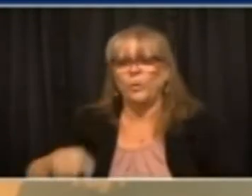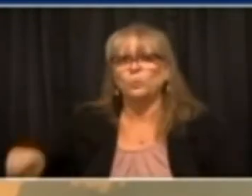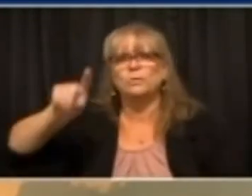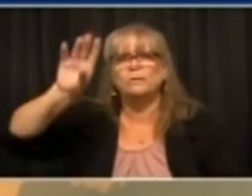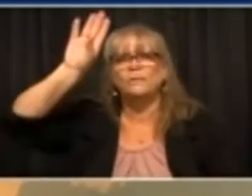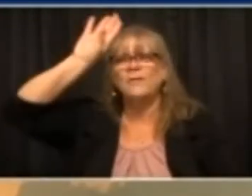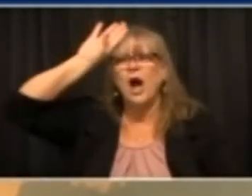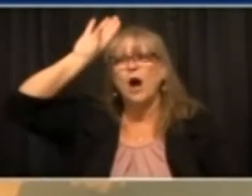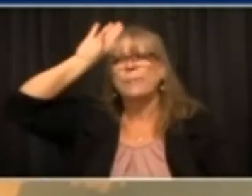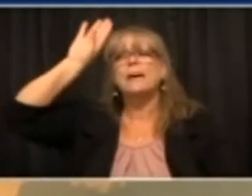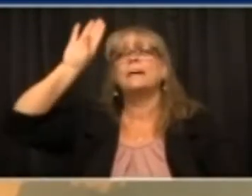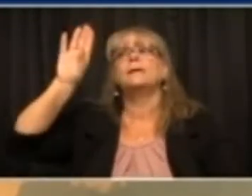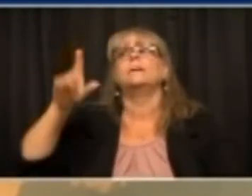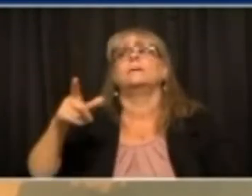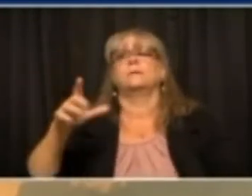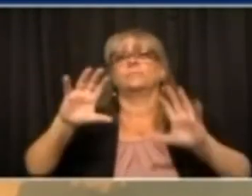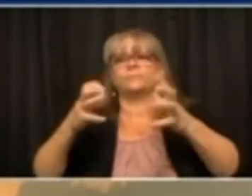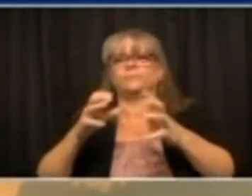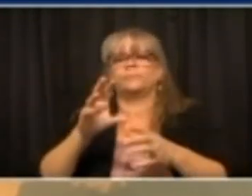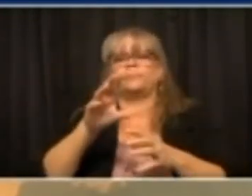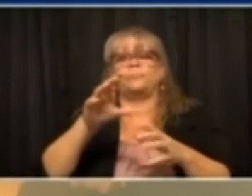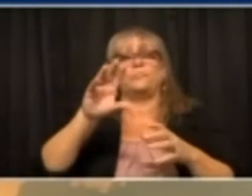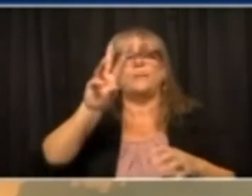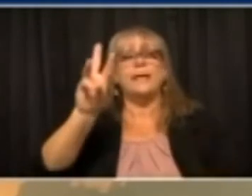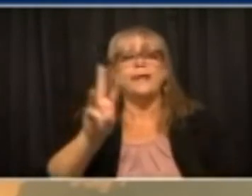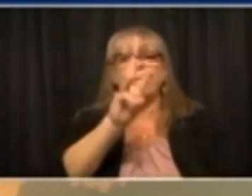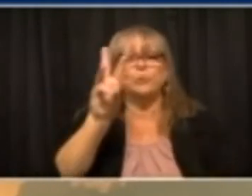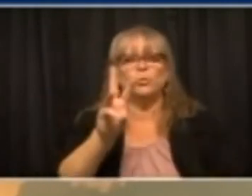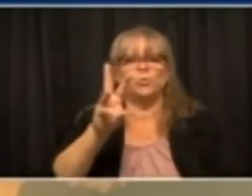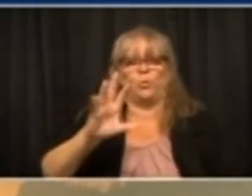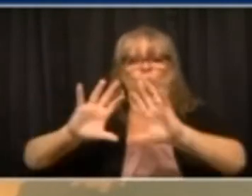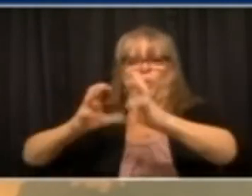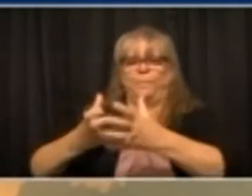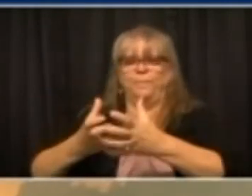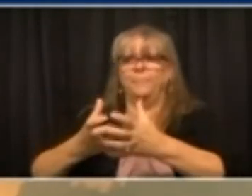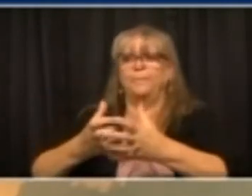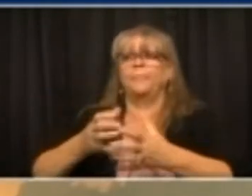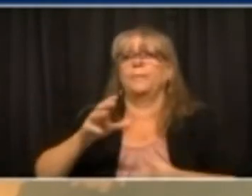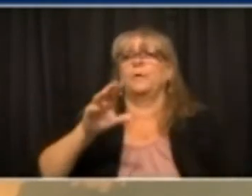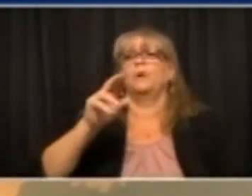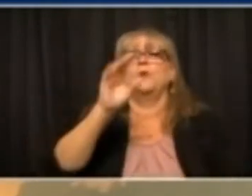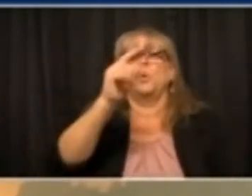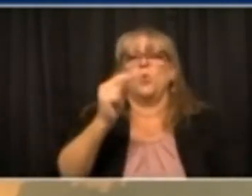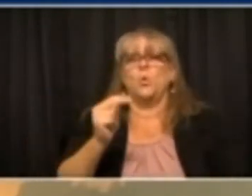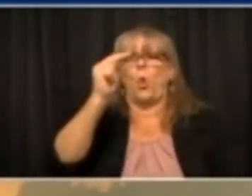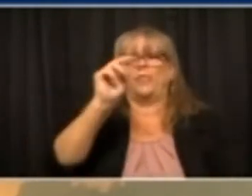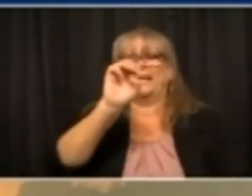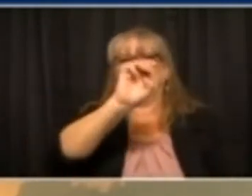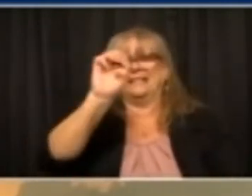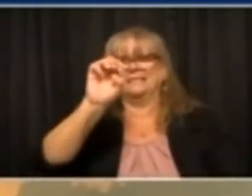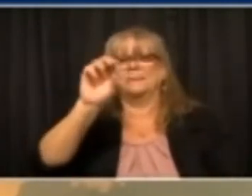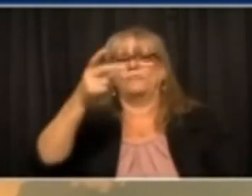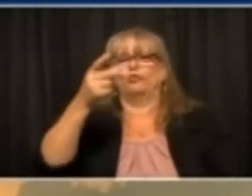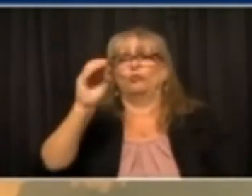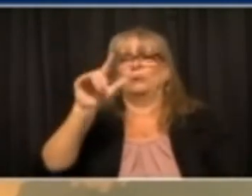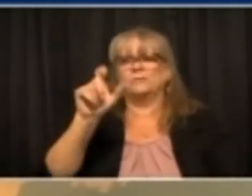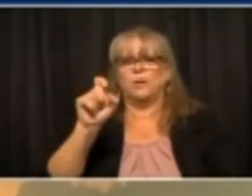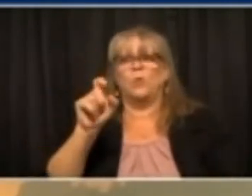division whiskey which was on the northeast side of the fire working on structure protection for homes and buildings